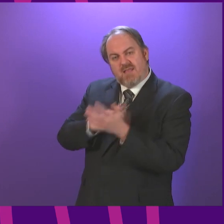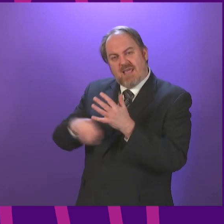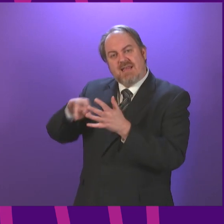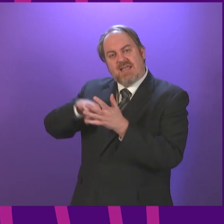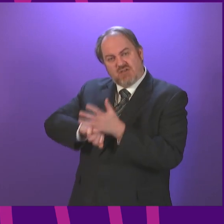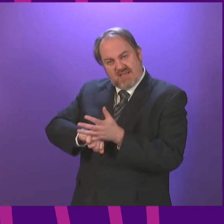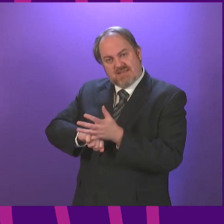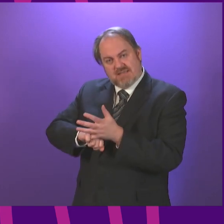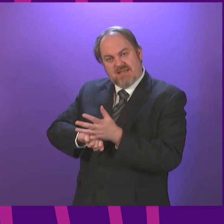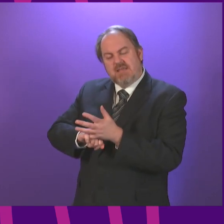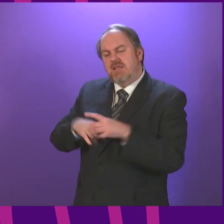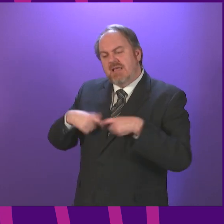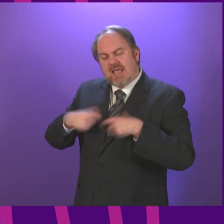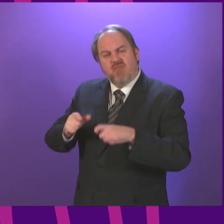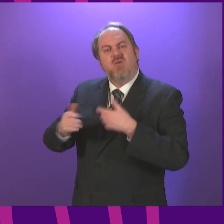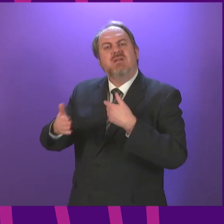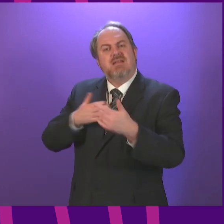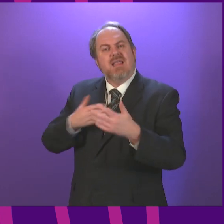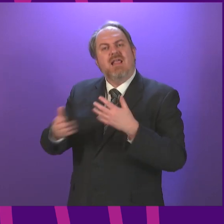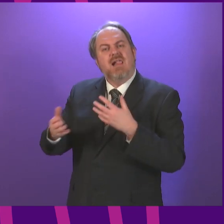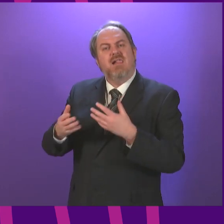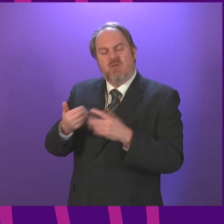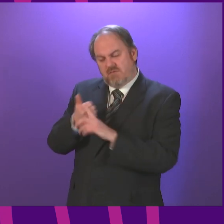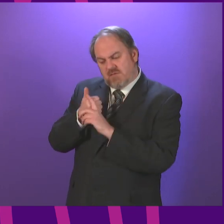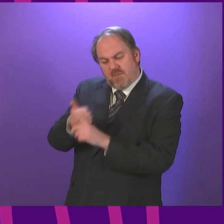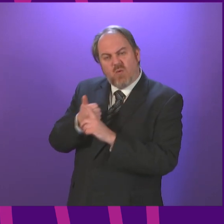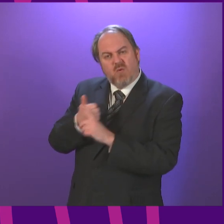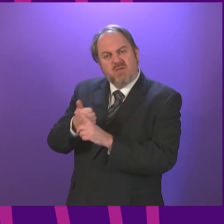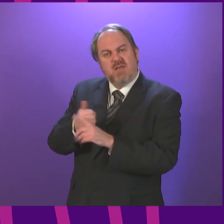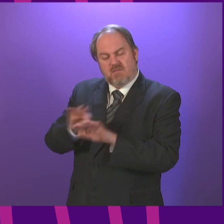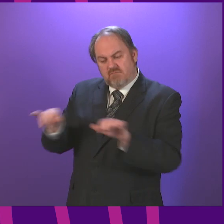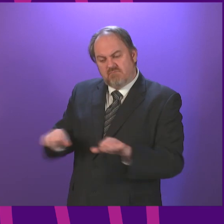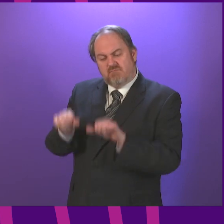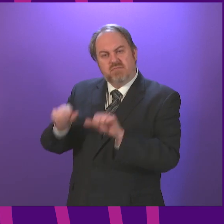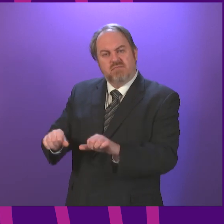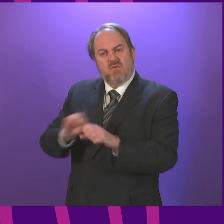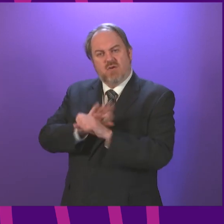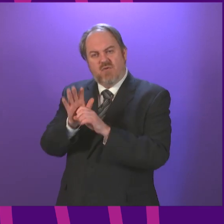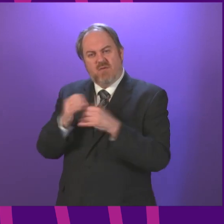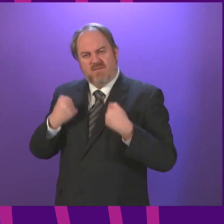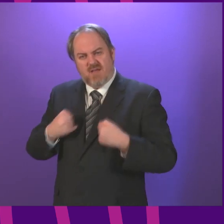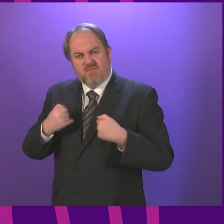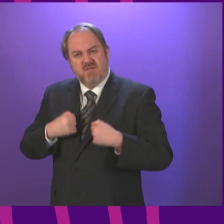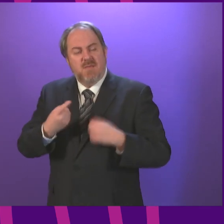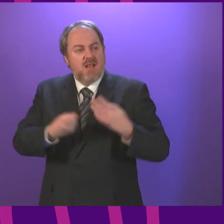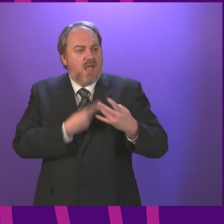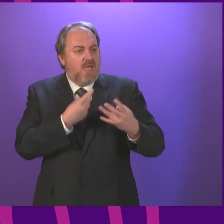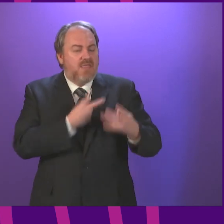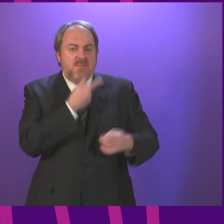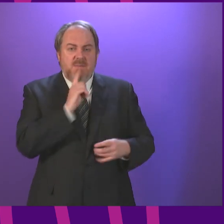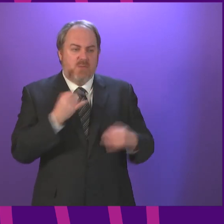still throws at us but is also recovering and seeing patients whose treatment has been